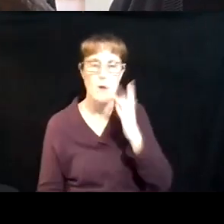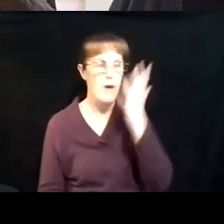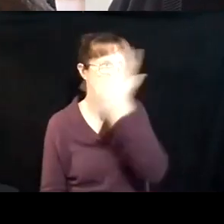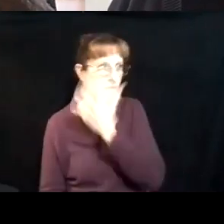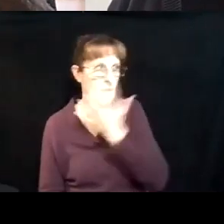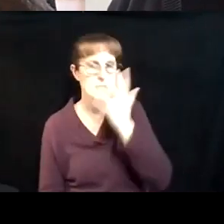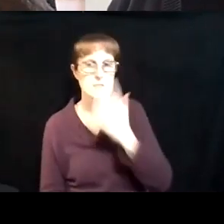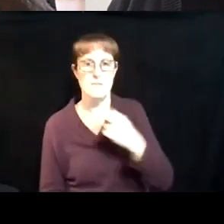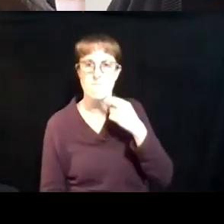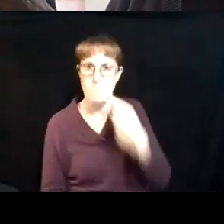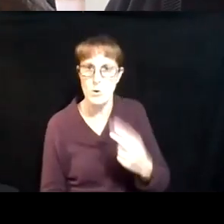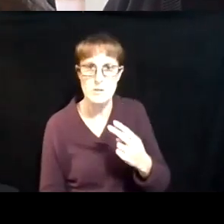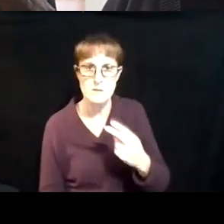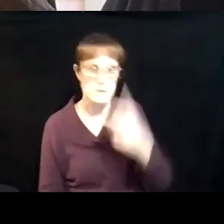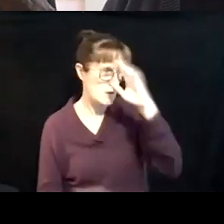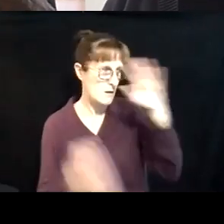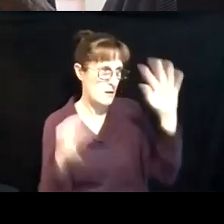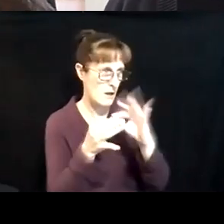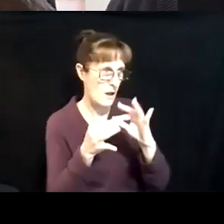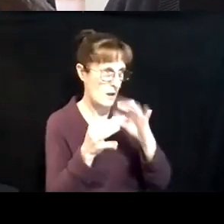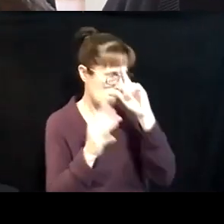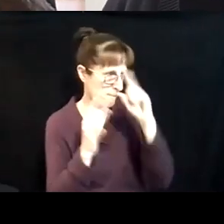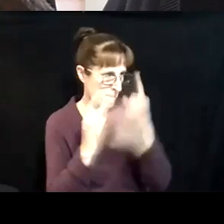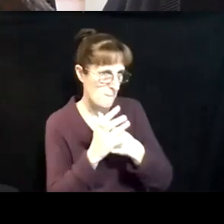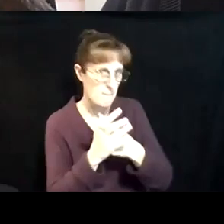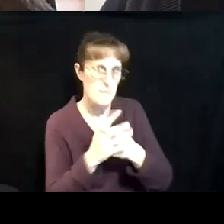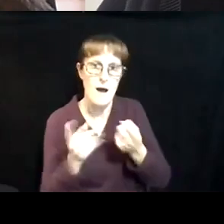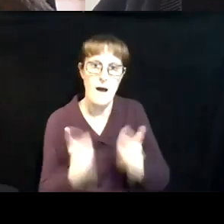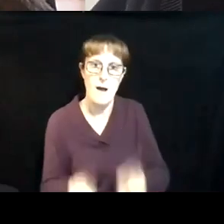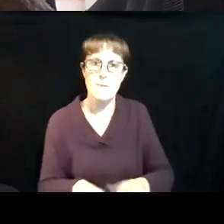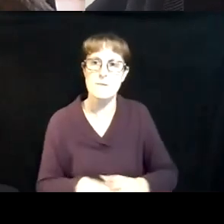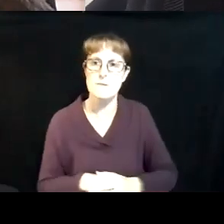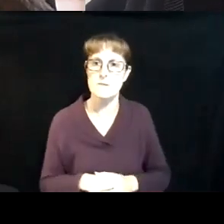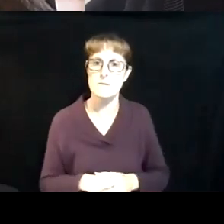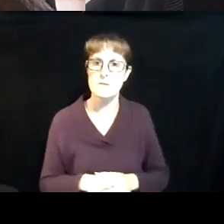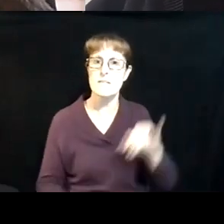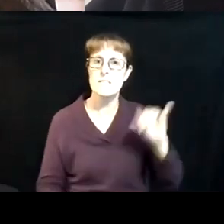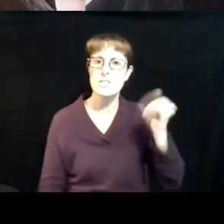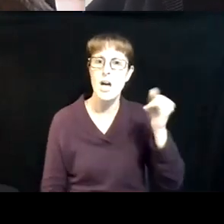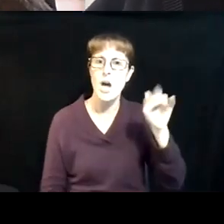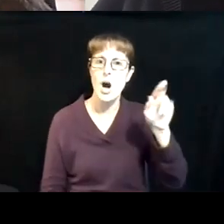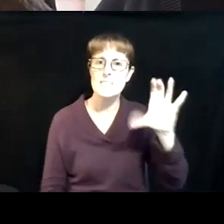The JRC tried to prevent us from doing that. Tried to prevent people from doing that